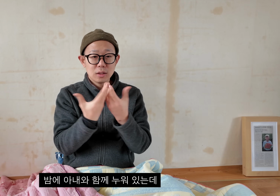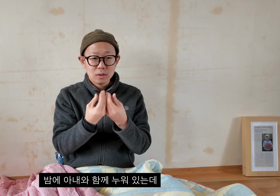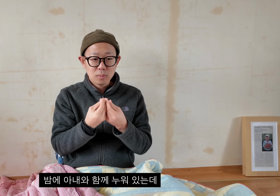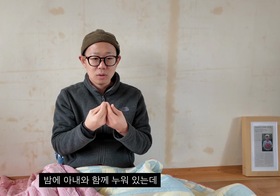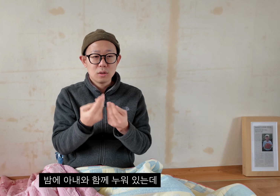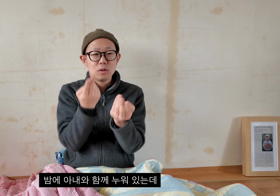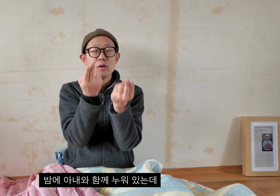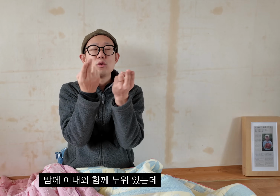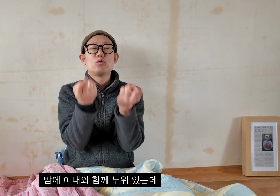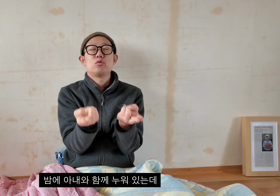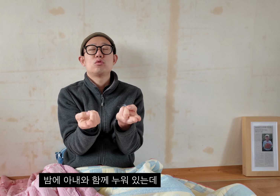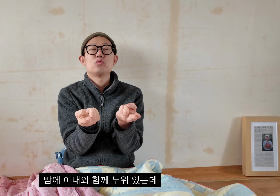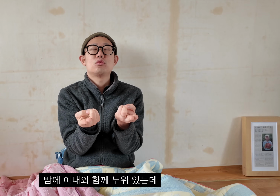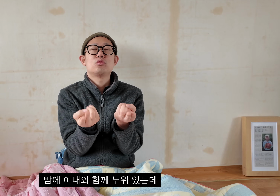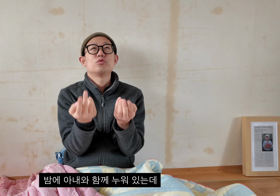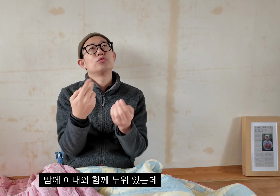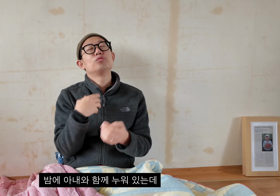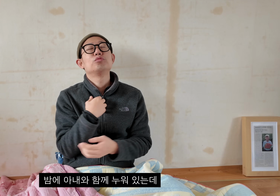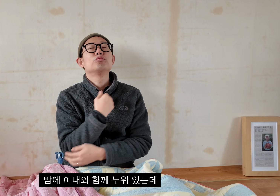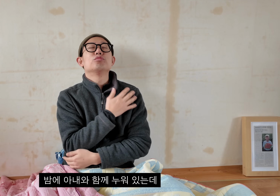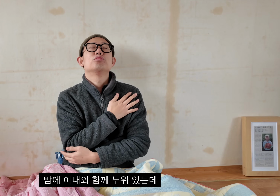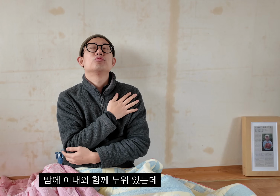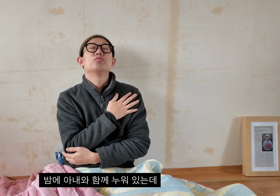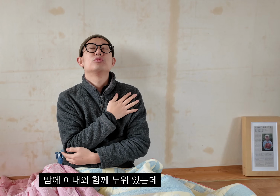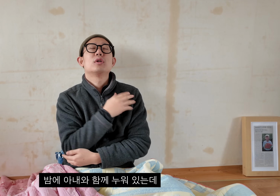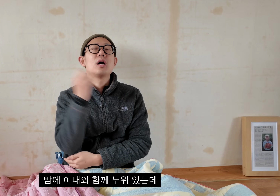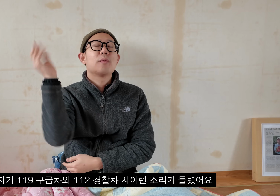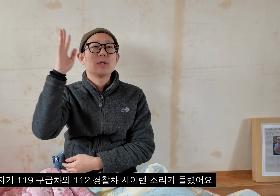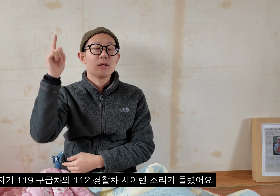One night, lying next to my wife,